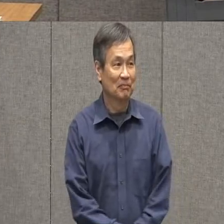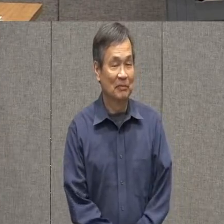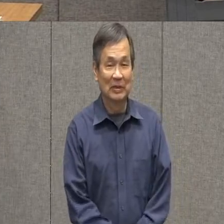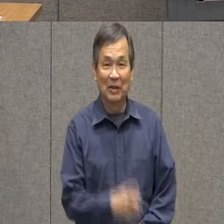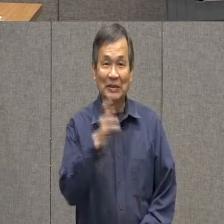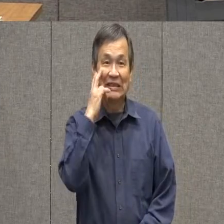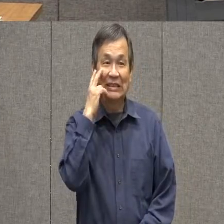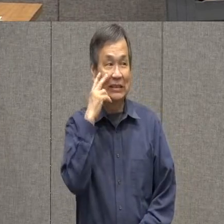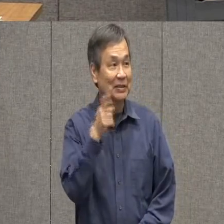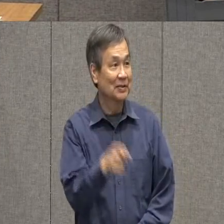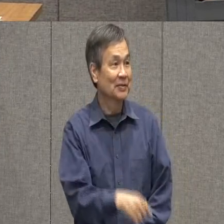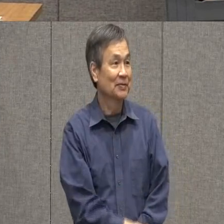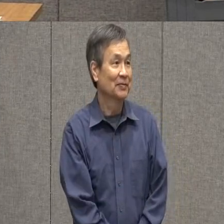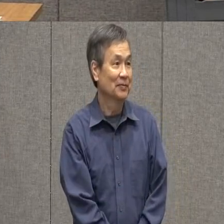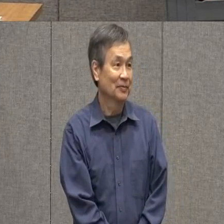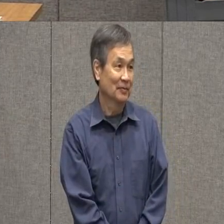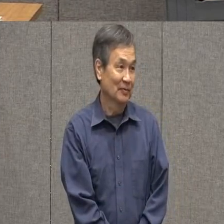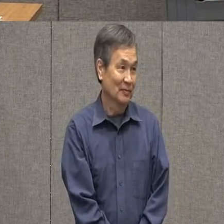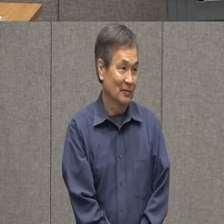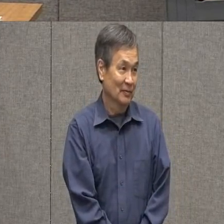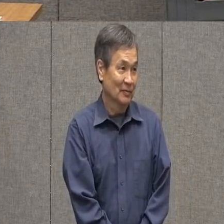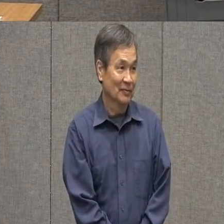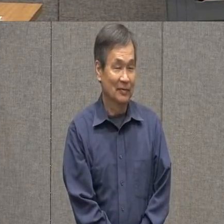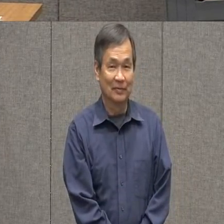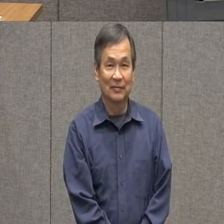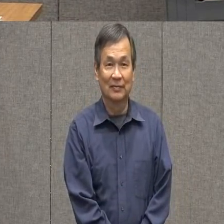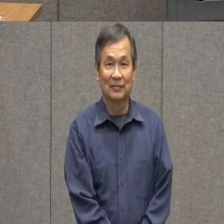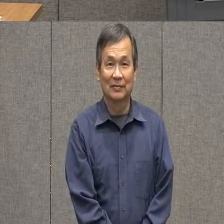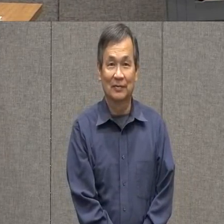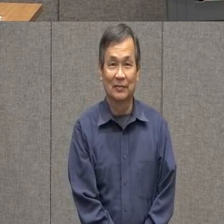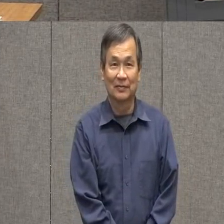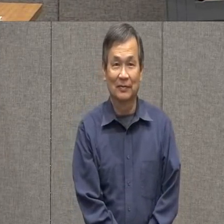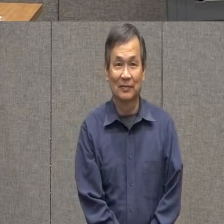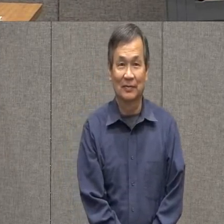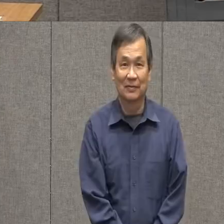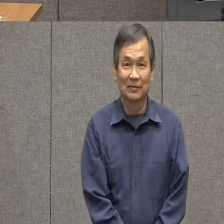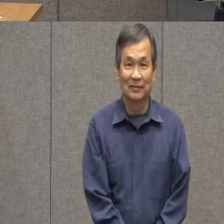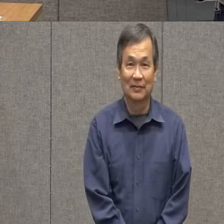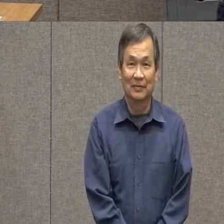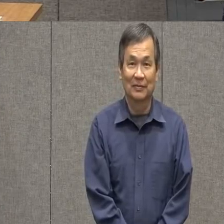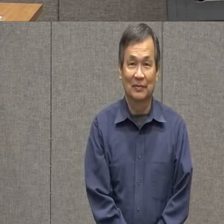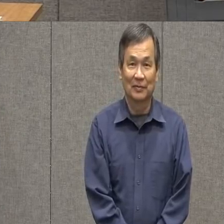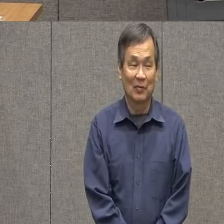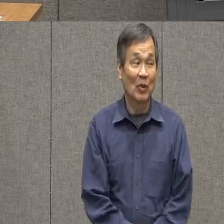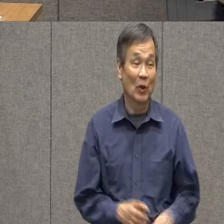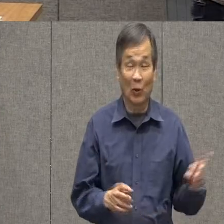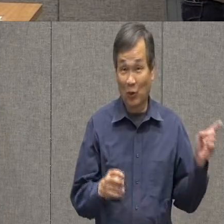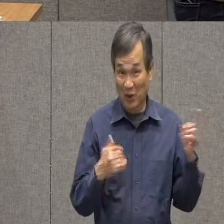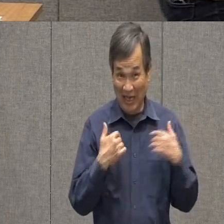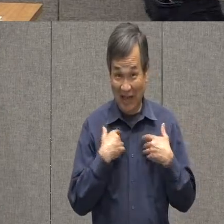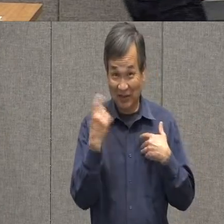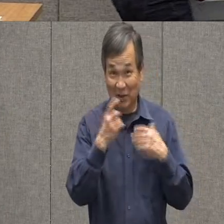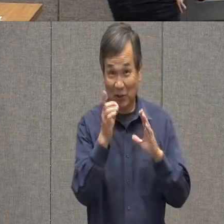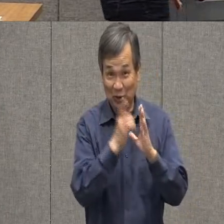Let's see! Our audience is getting so good at this. We have Ms. Linda out here, she's doing great. She's doing great!